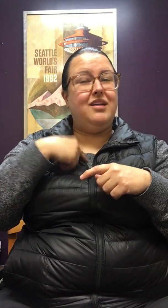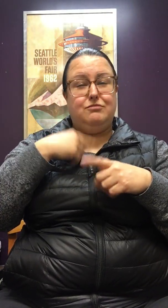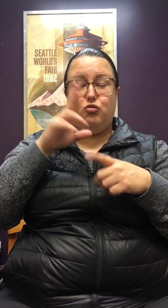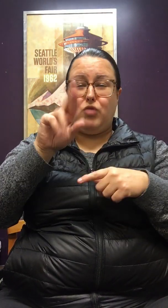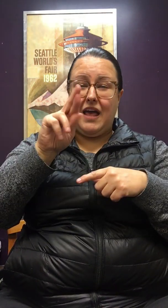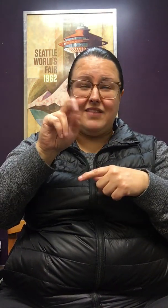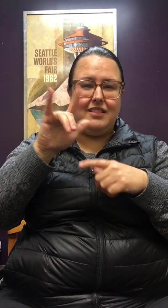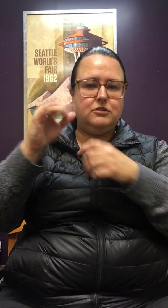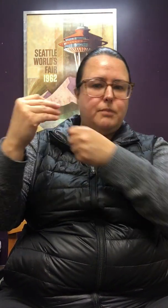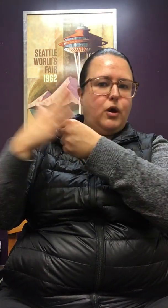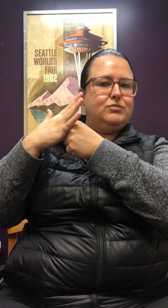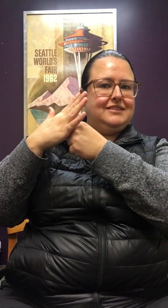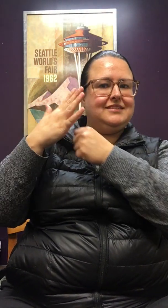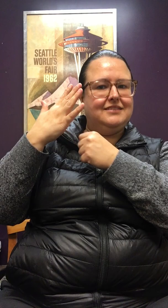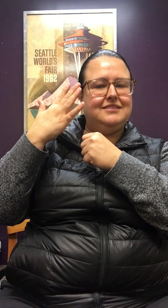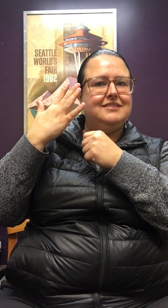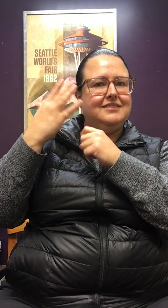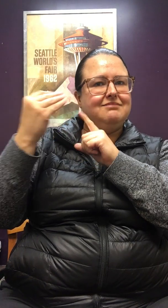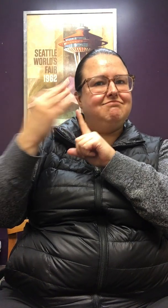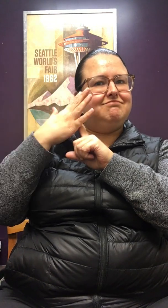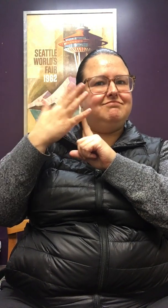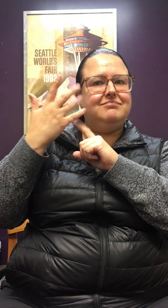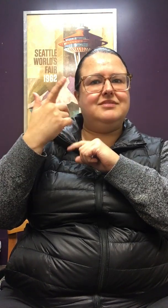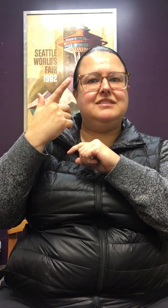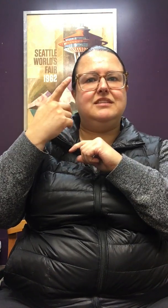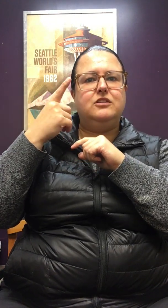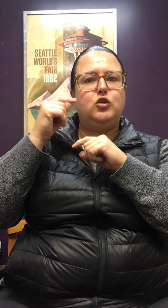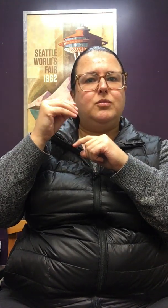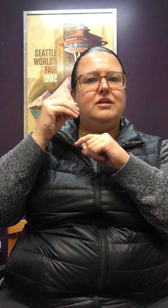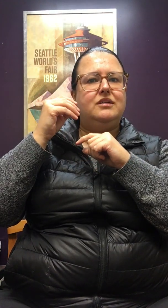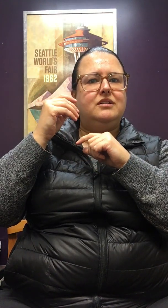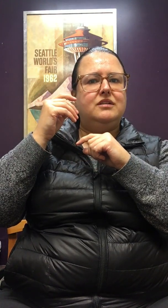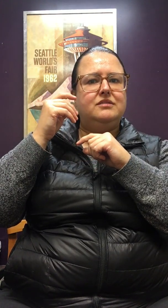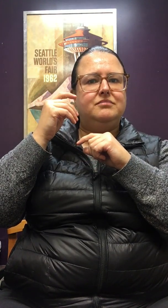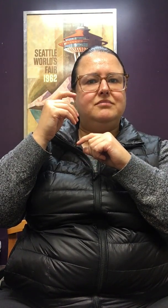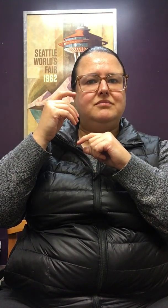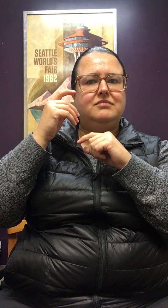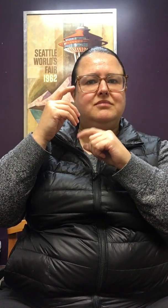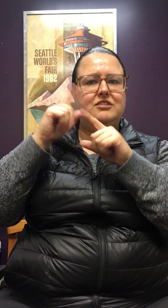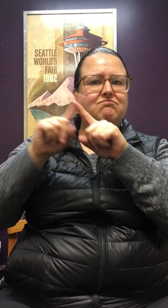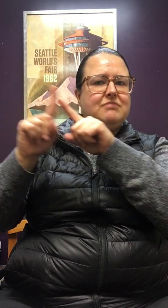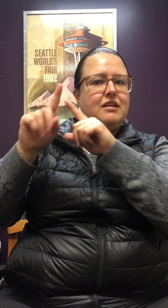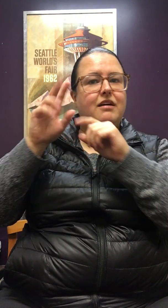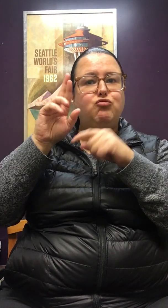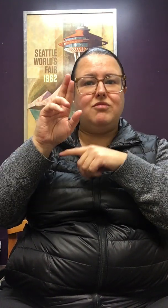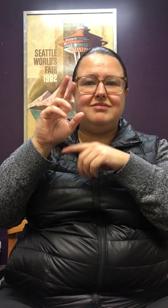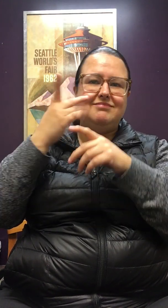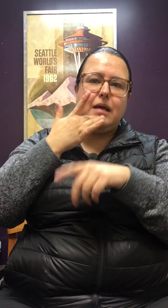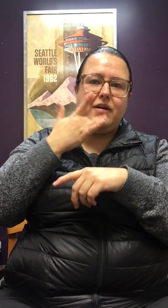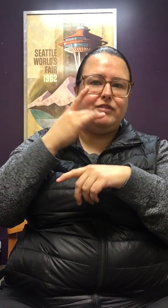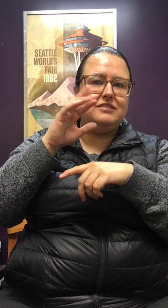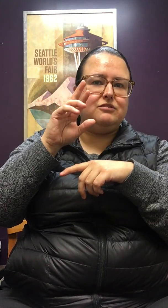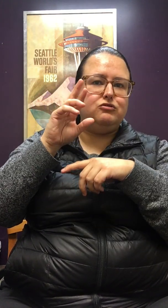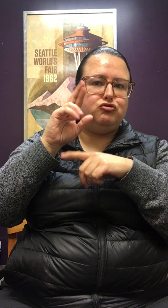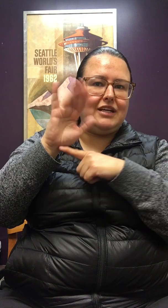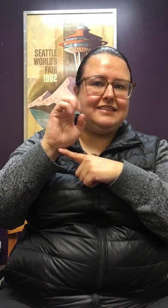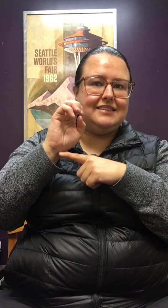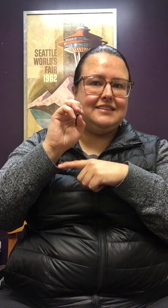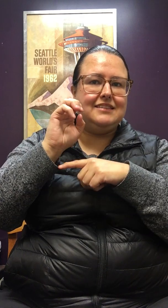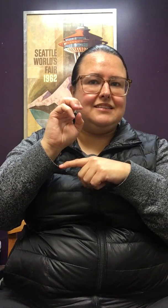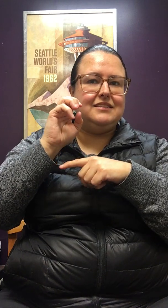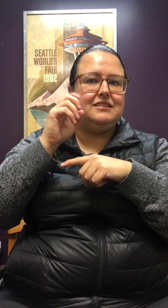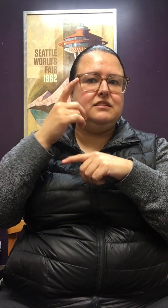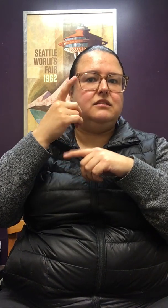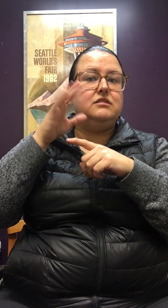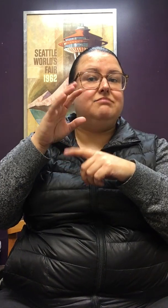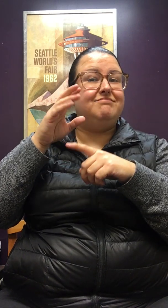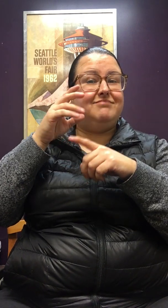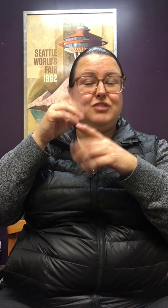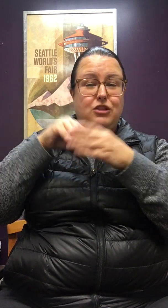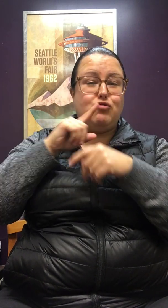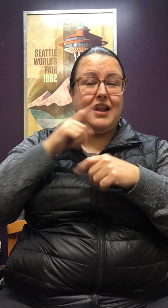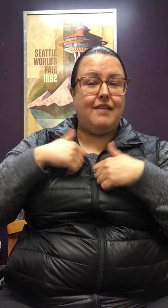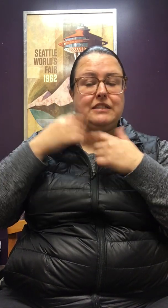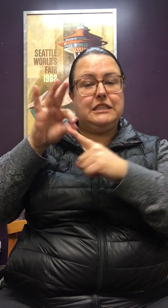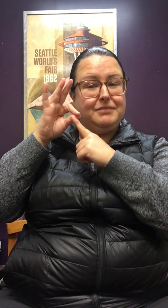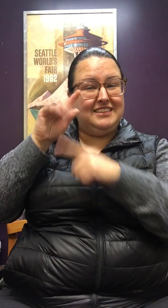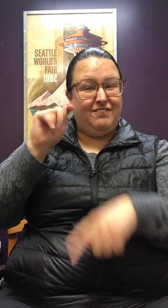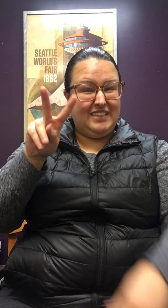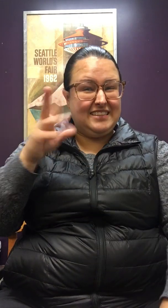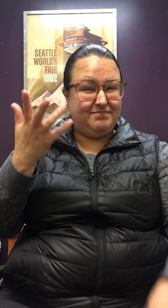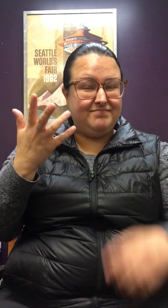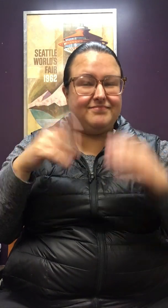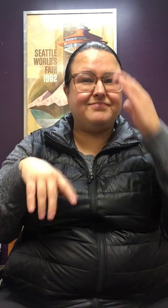so I was rarely exposed to different races, except on television.